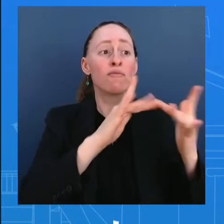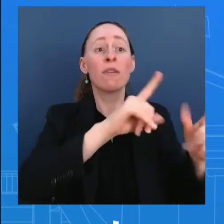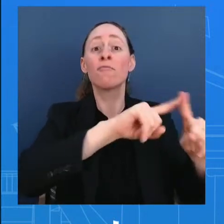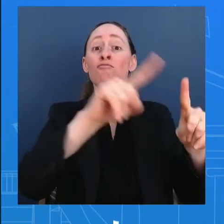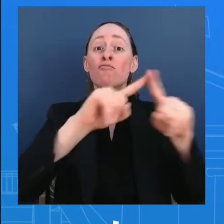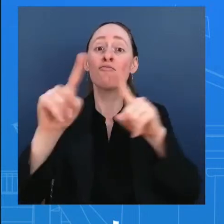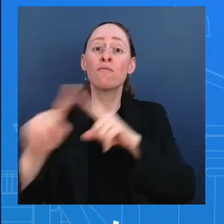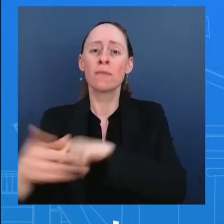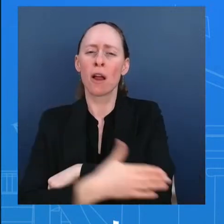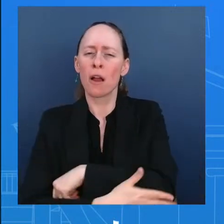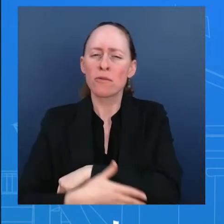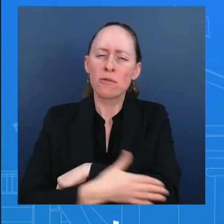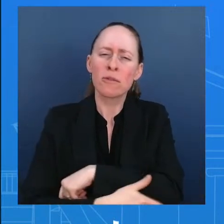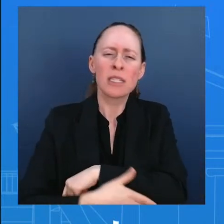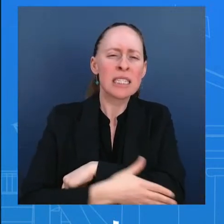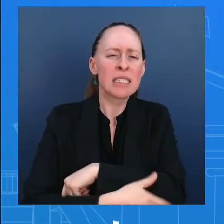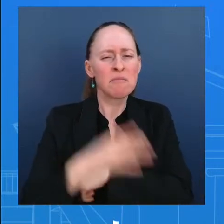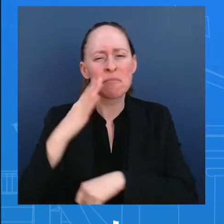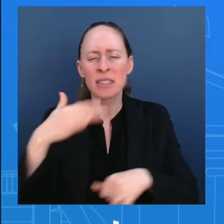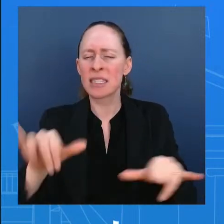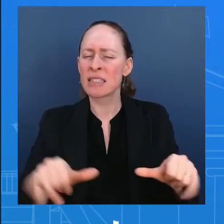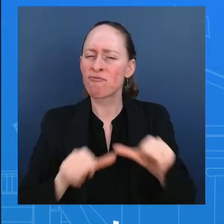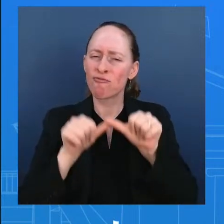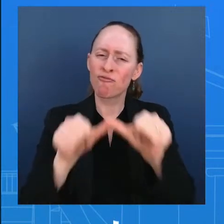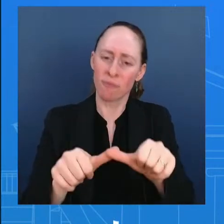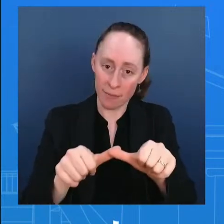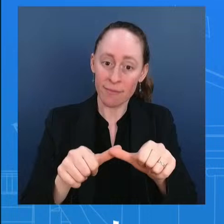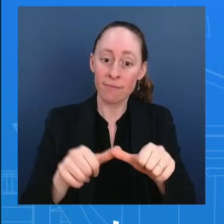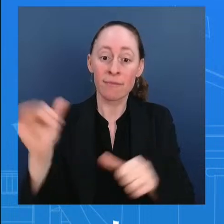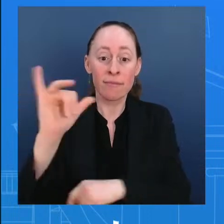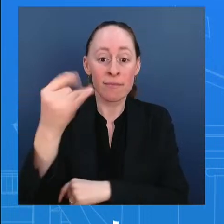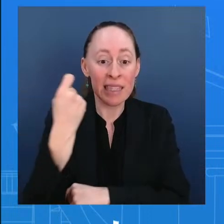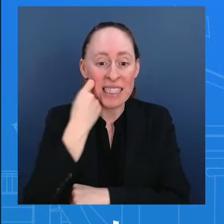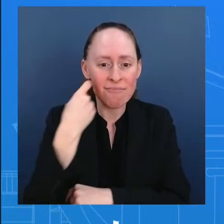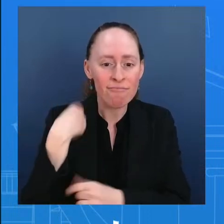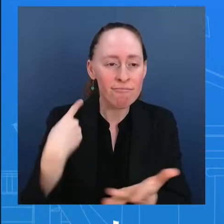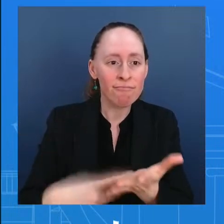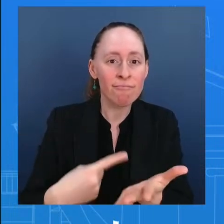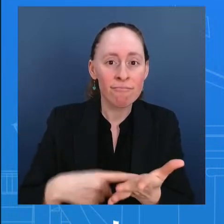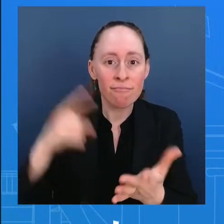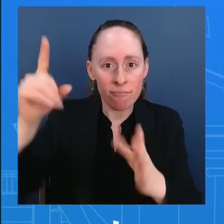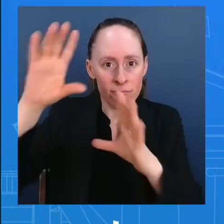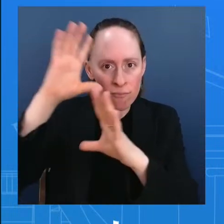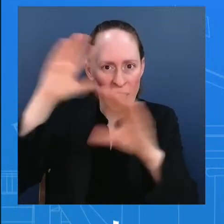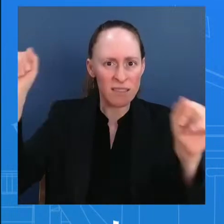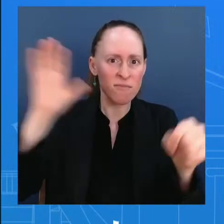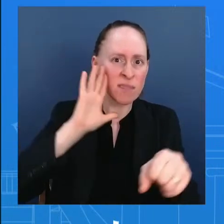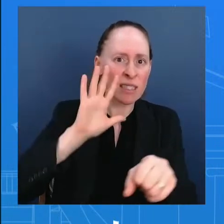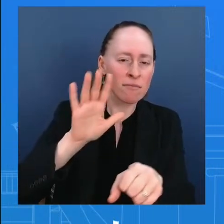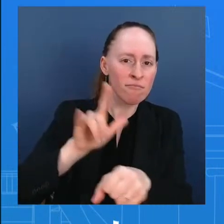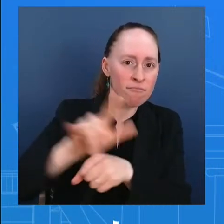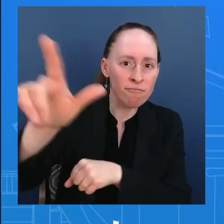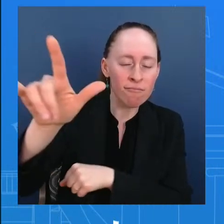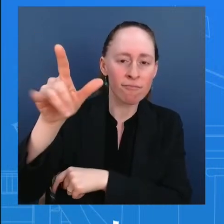I just talked about the president going to Rome next week. Certainly, that is very important. The president, in the past four years,